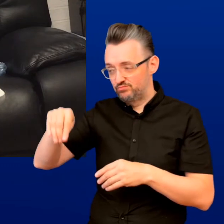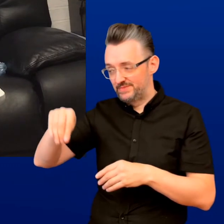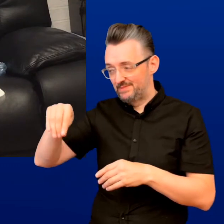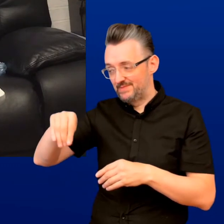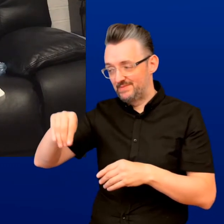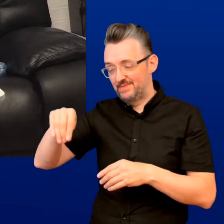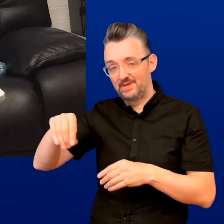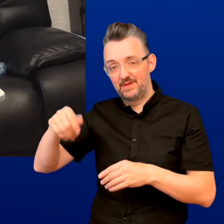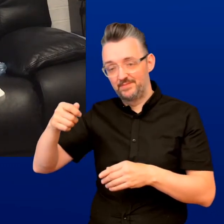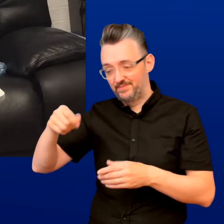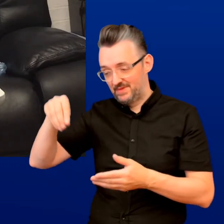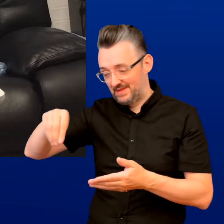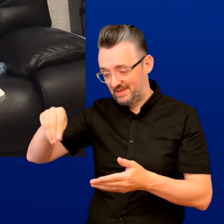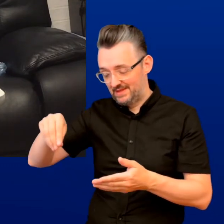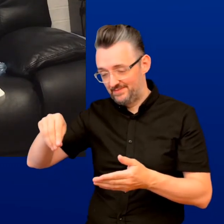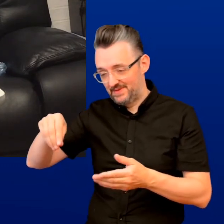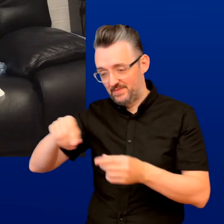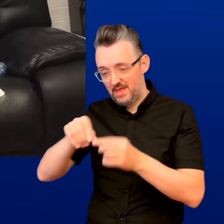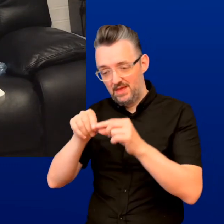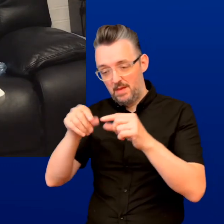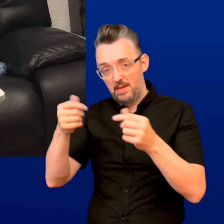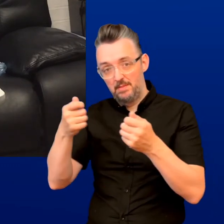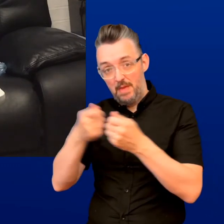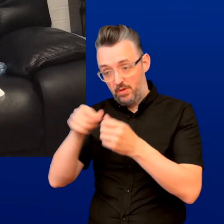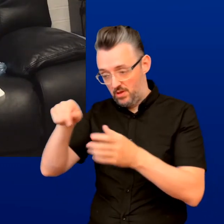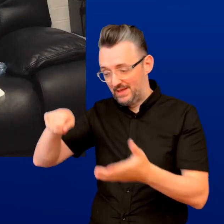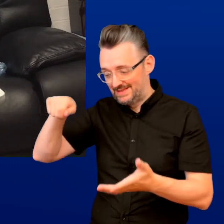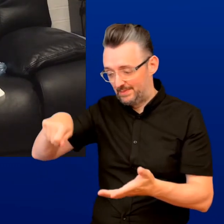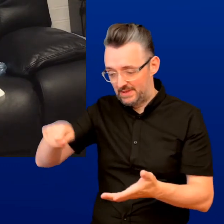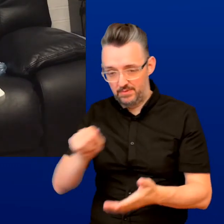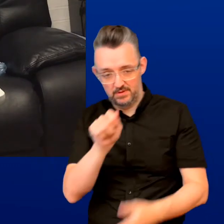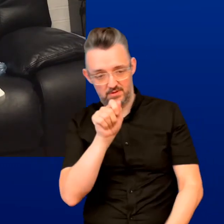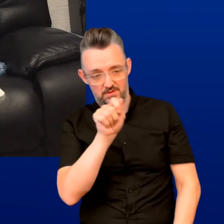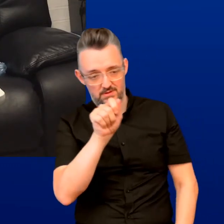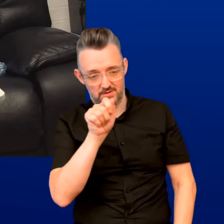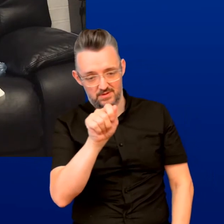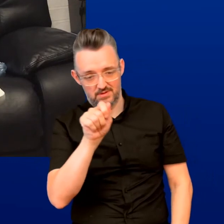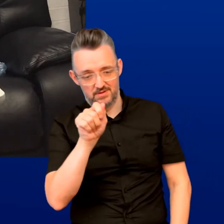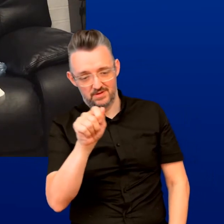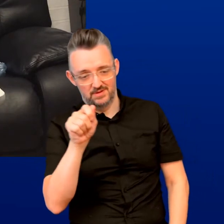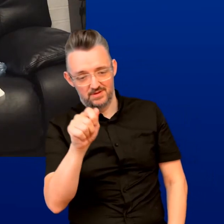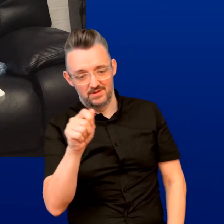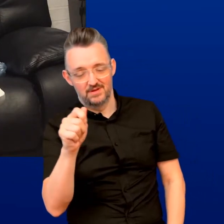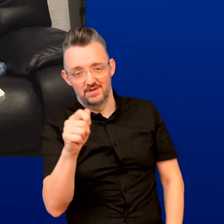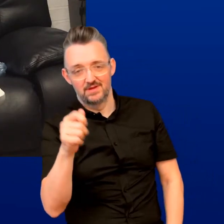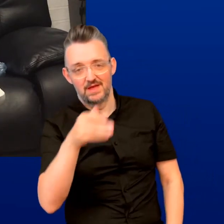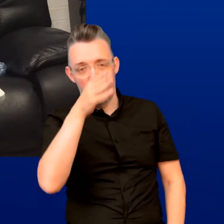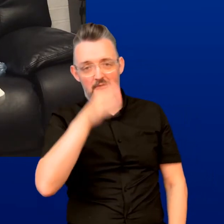dip the paper into paint and then just put vertical marks and